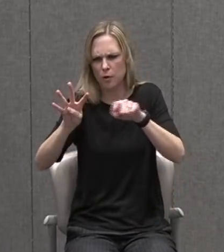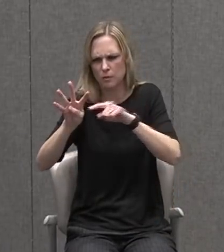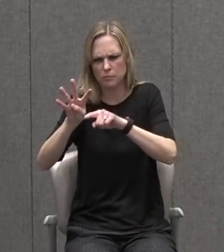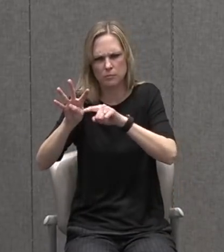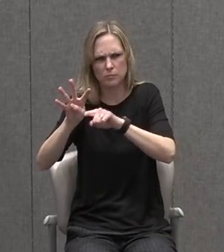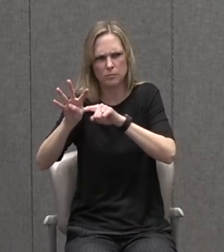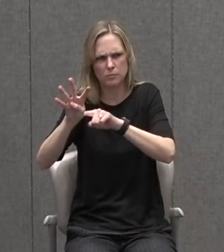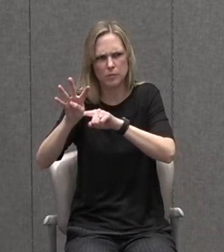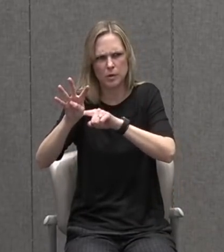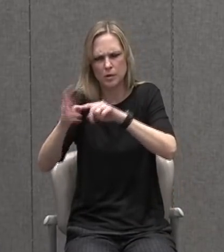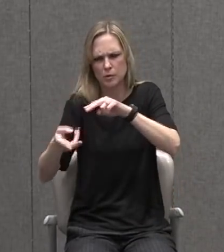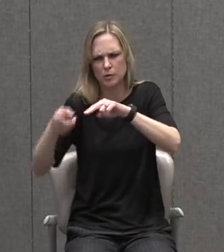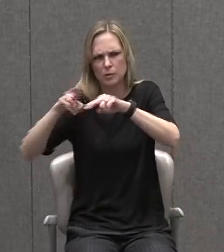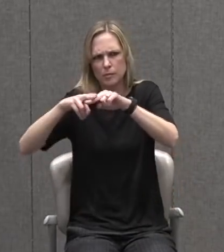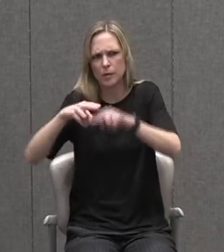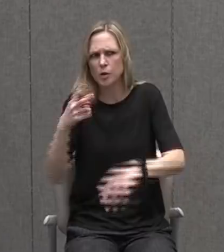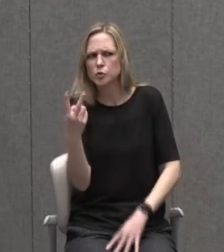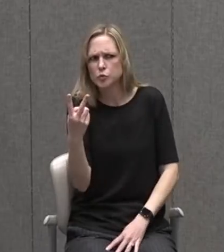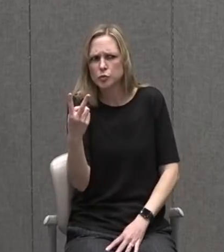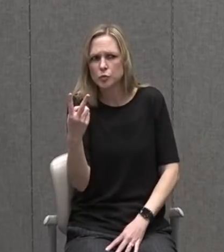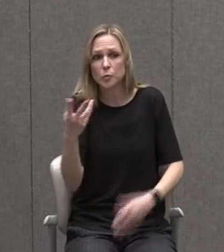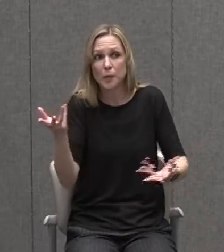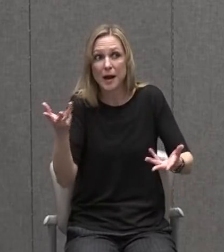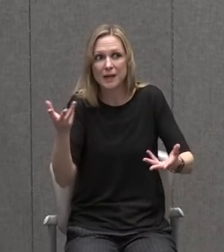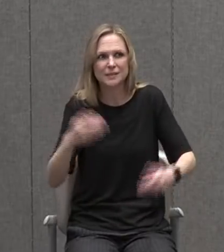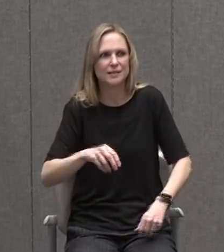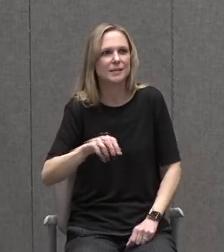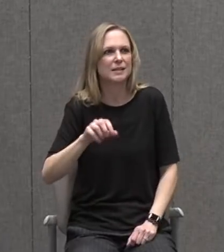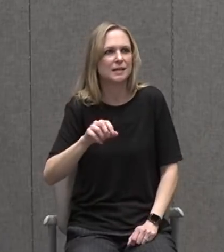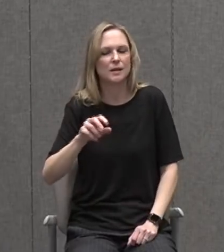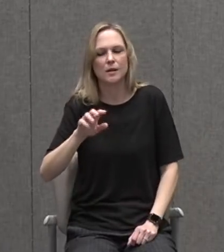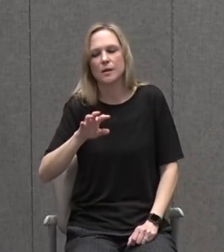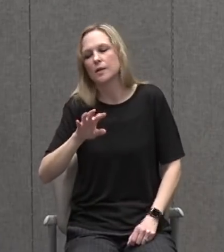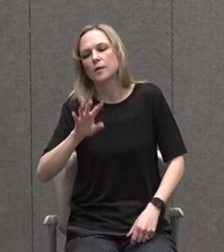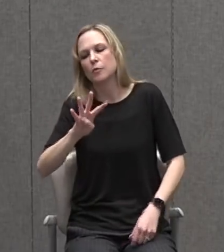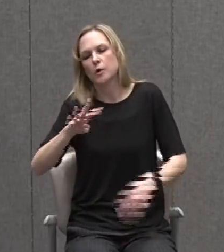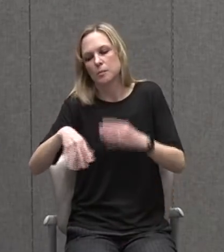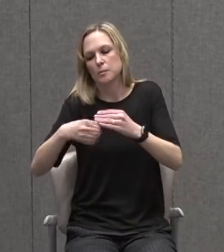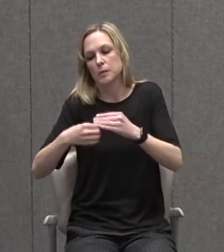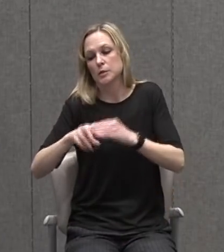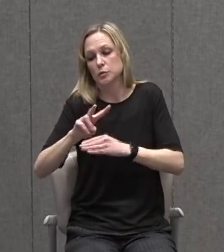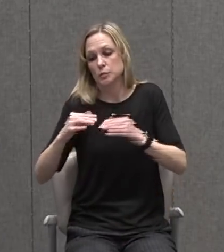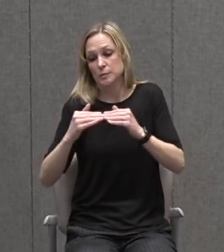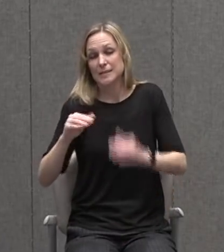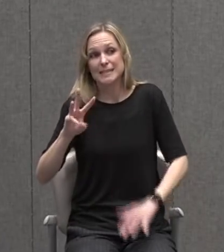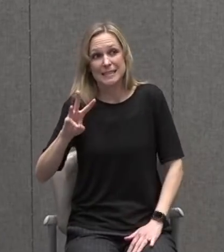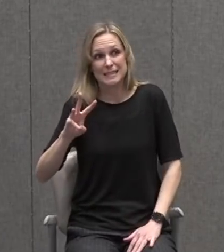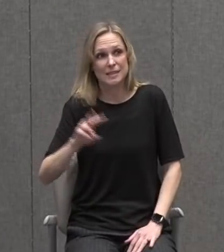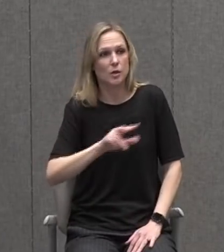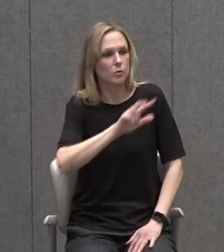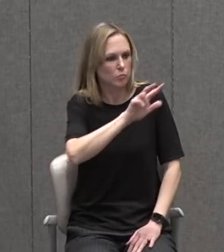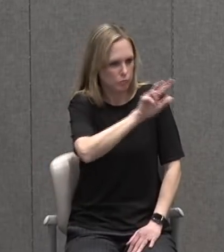Six, okay, let's write that number. And three, it's going to stay the same, we're gonna make